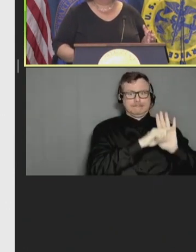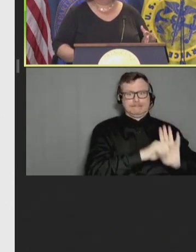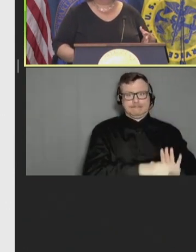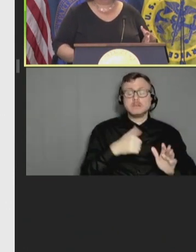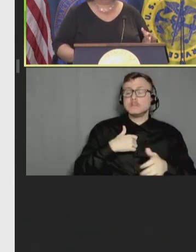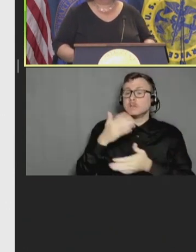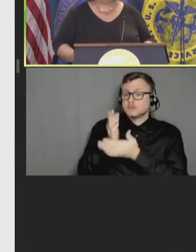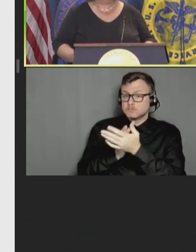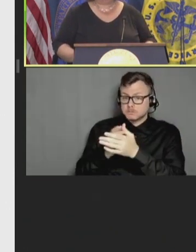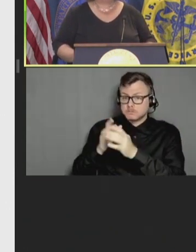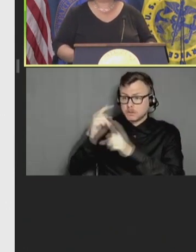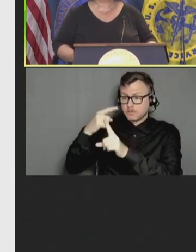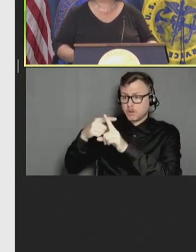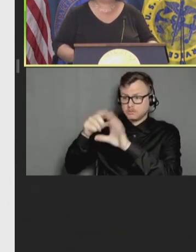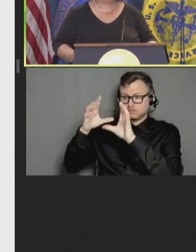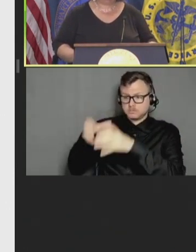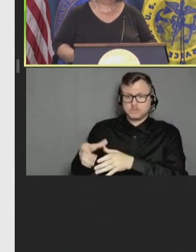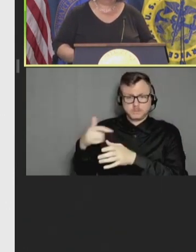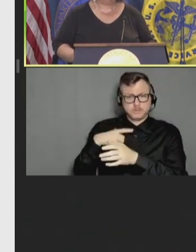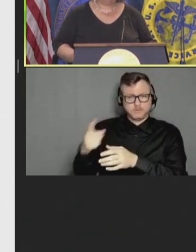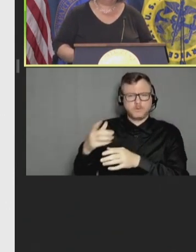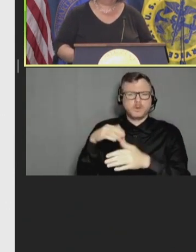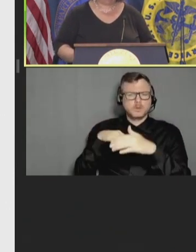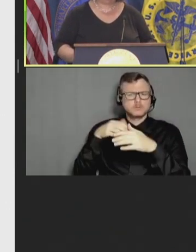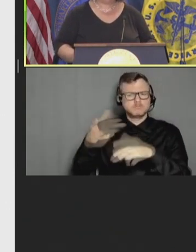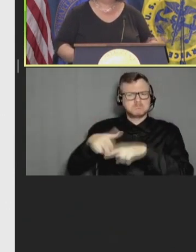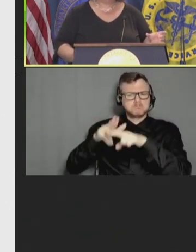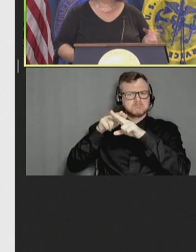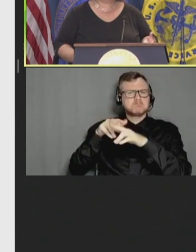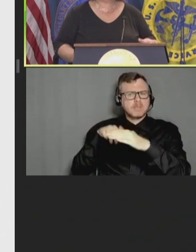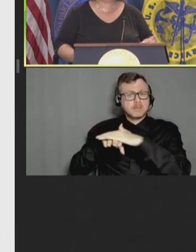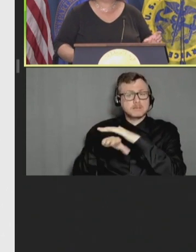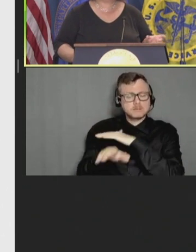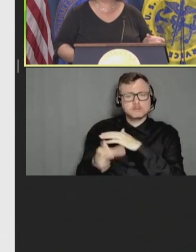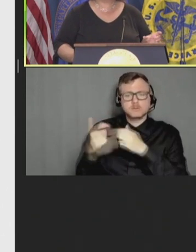working to increase access to vaccines, and we're looking at expanding that scope of